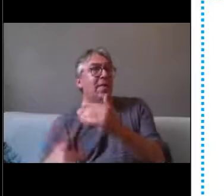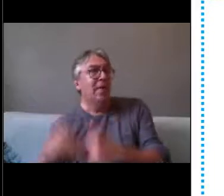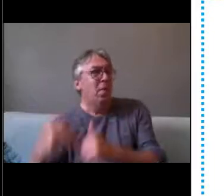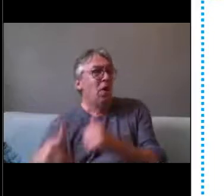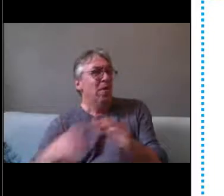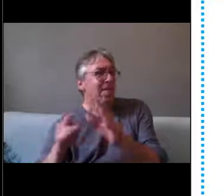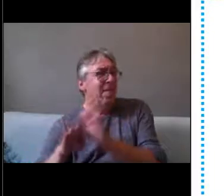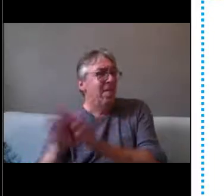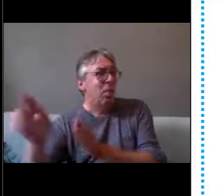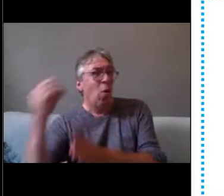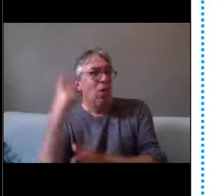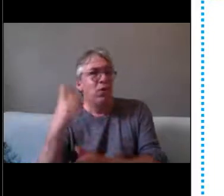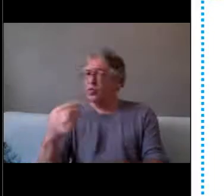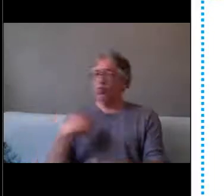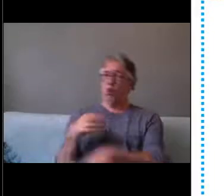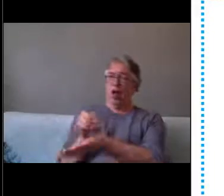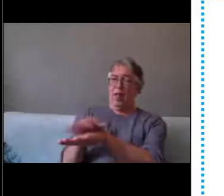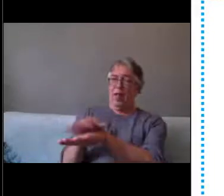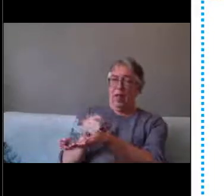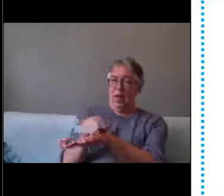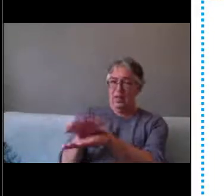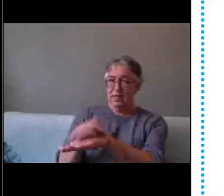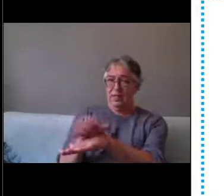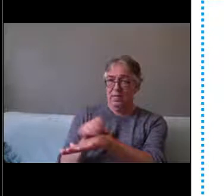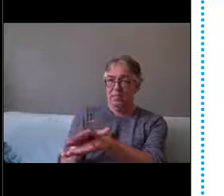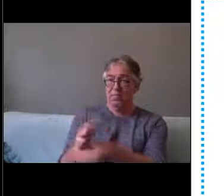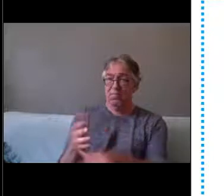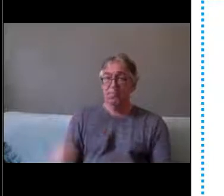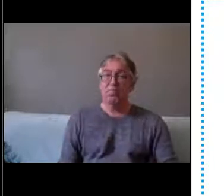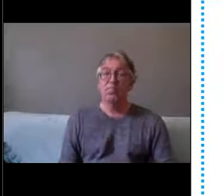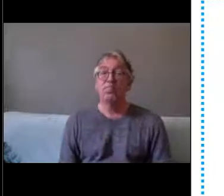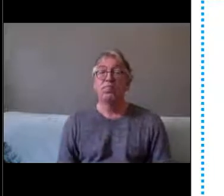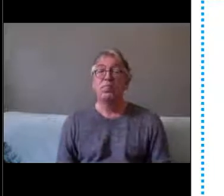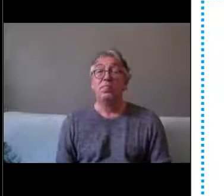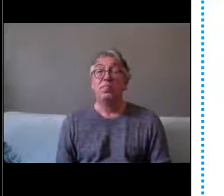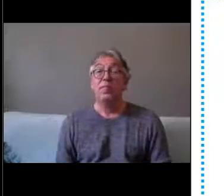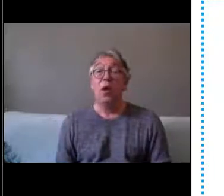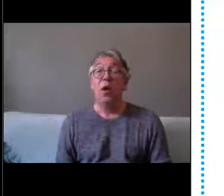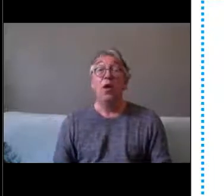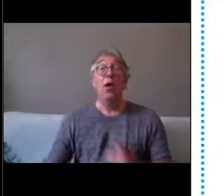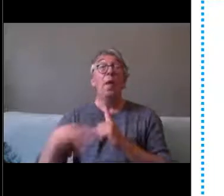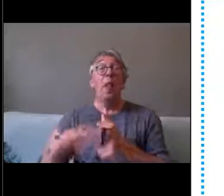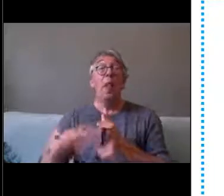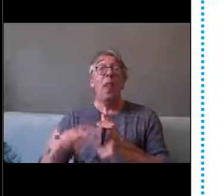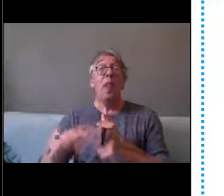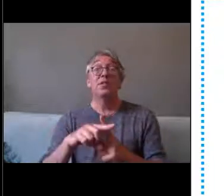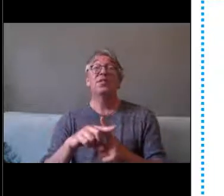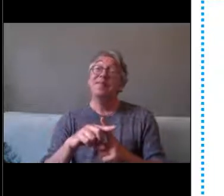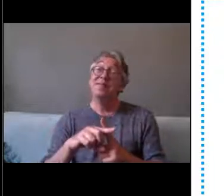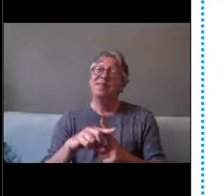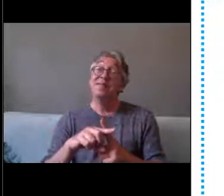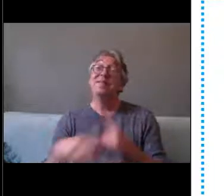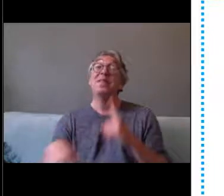We are also active at education for inclusive sustainable development